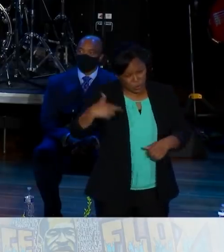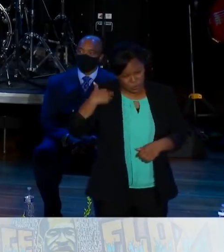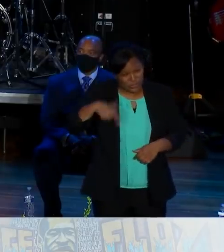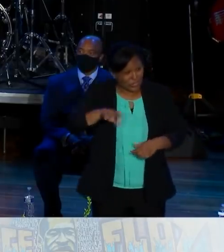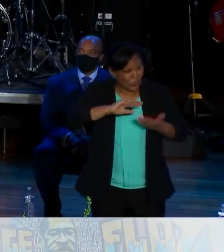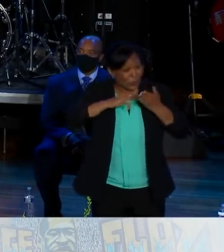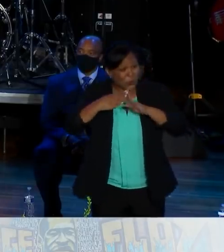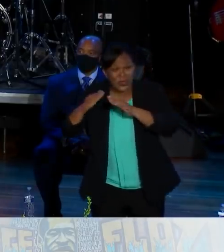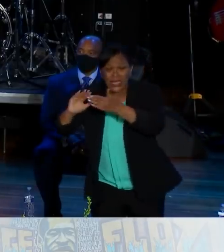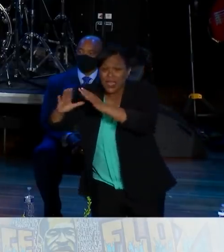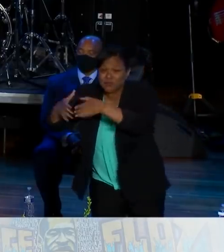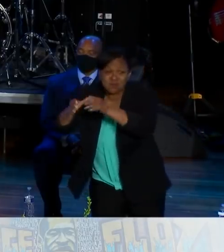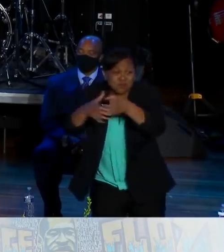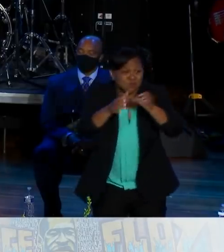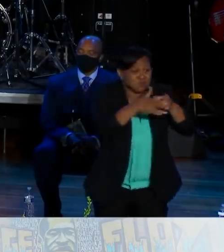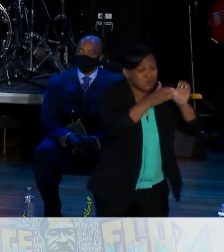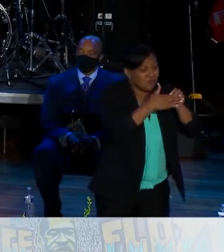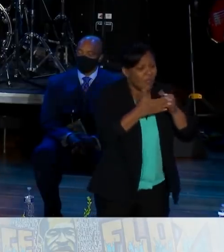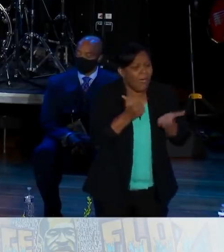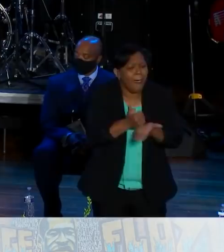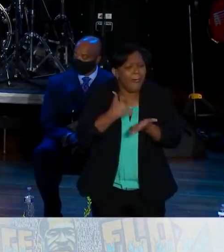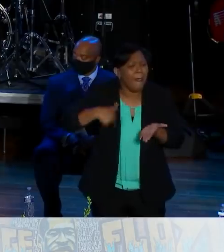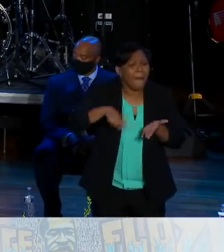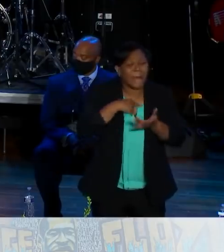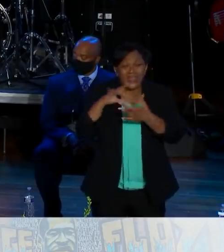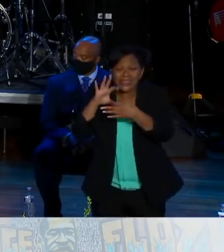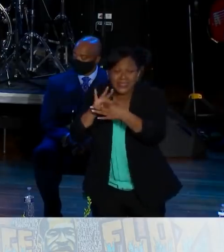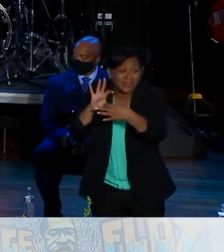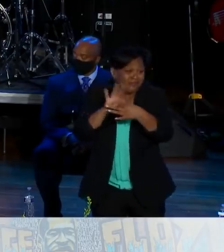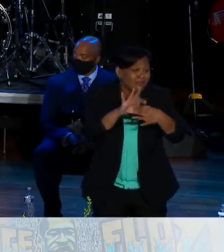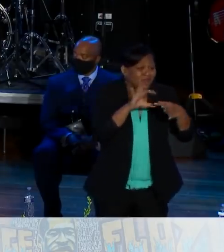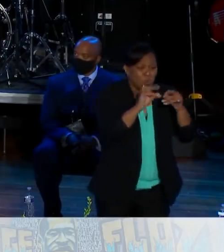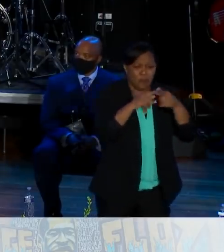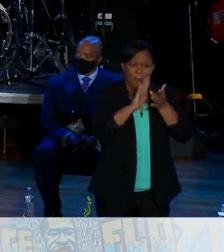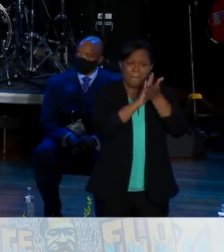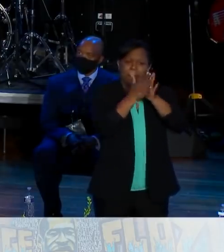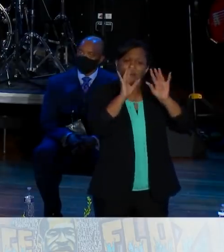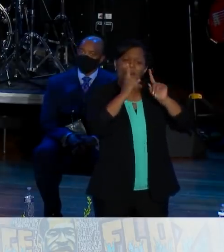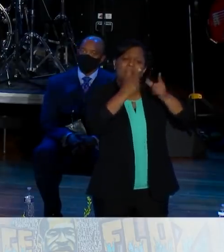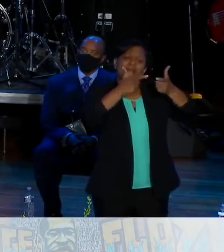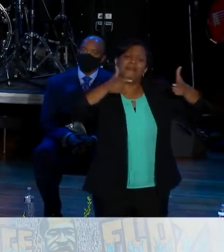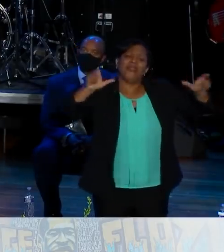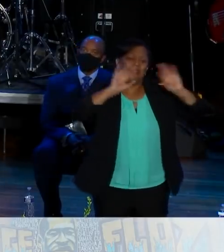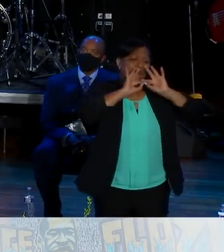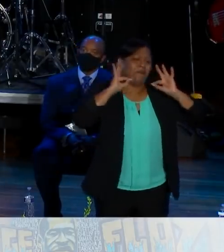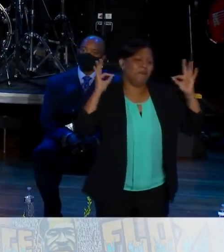AS A NATION, AS CITIES, AS UNIVERSITIES, AS RELIGIOUS COMMUNITIES. HEAL, MAKE NEW, AND HELP US, OH, LORD, REBUILD OUR NATIONAL